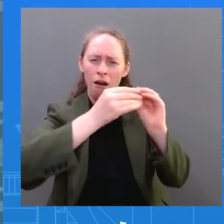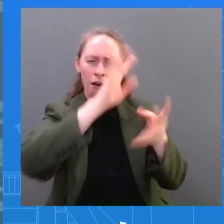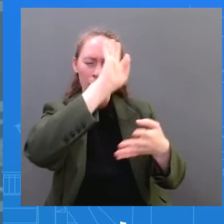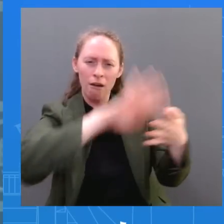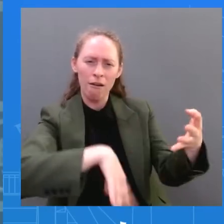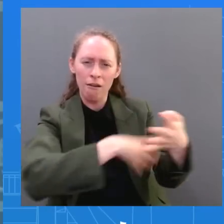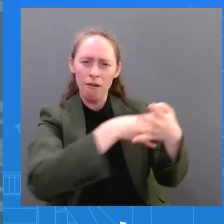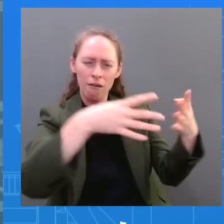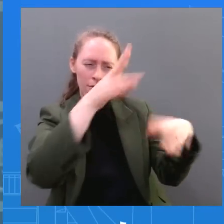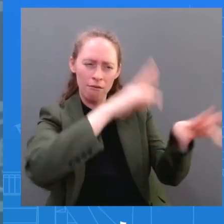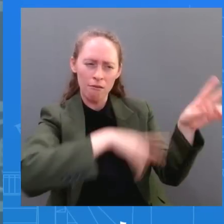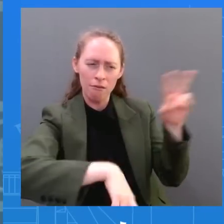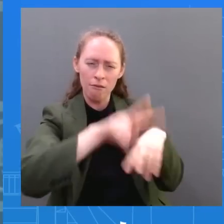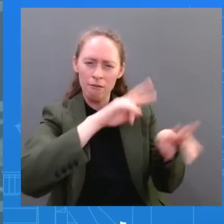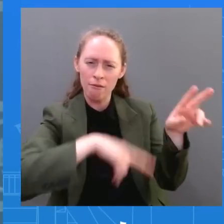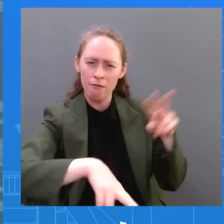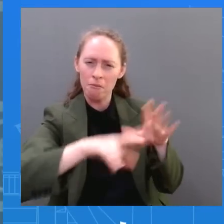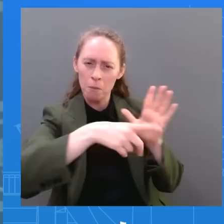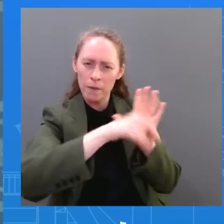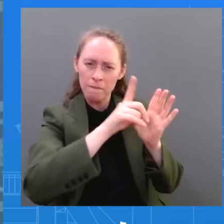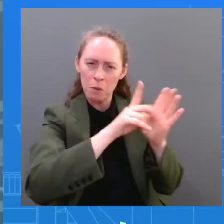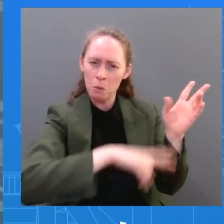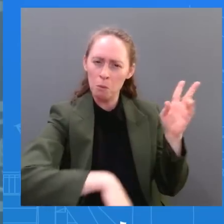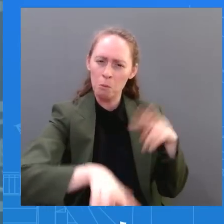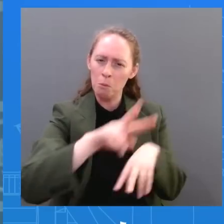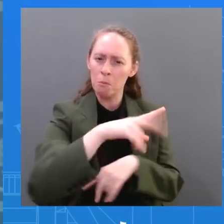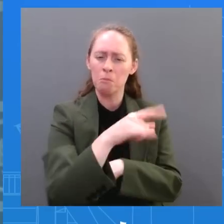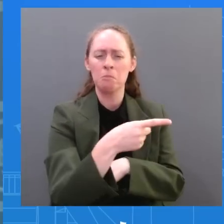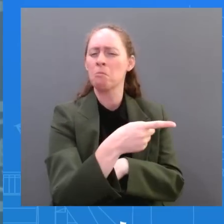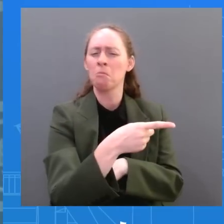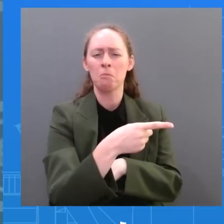And so let me just quote here for a second. "In recent decades, the two measures